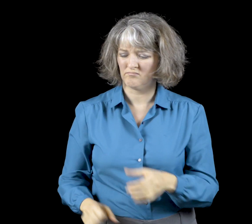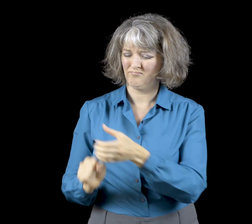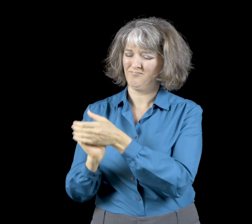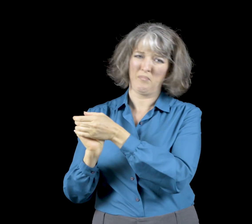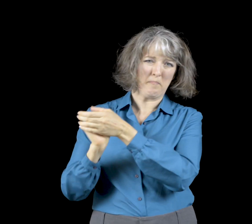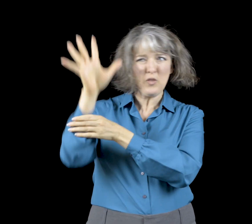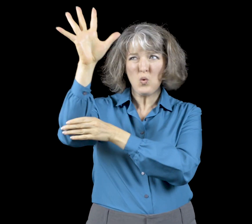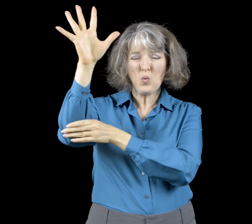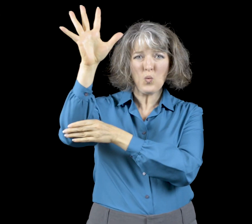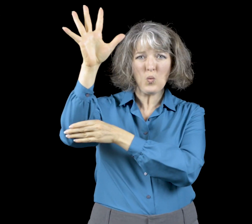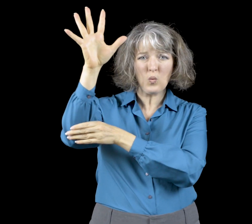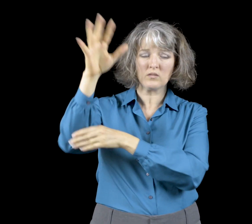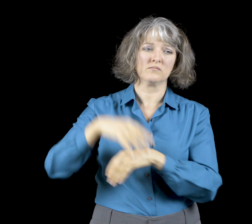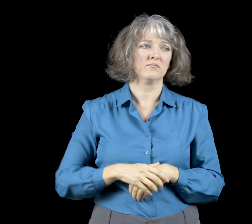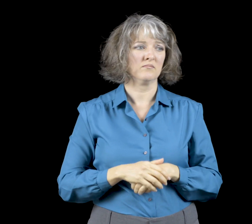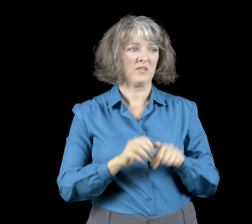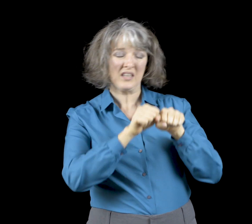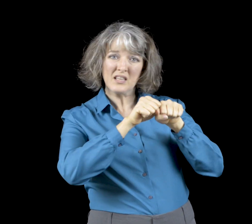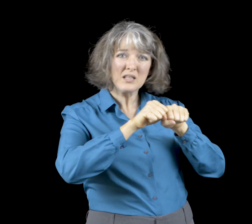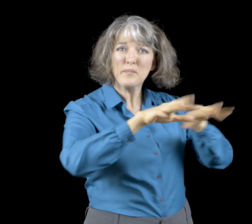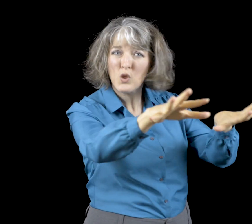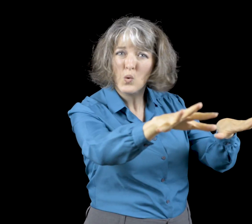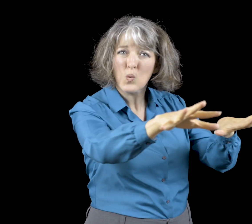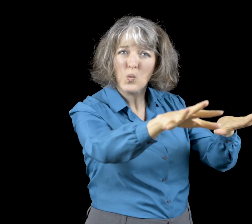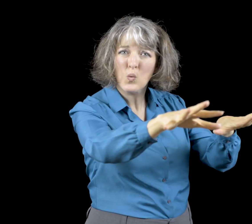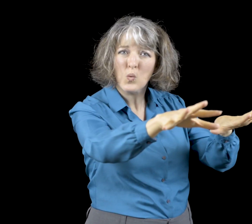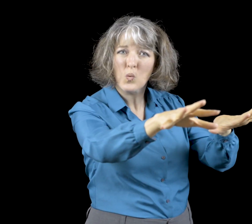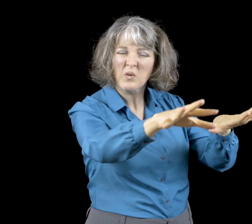The volcano gushed! Or spew out.